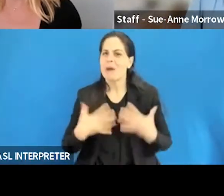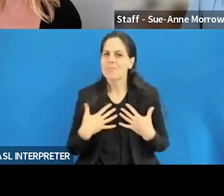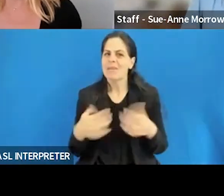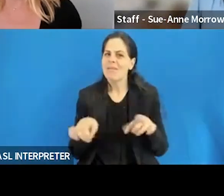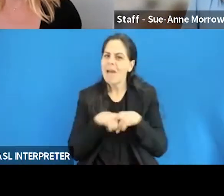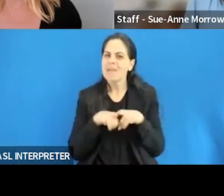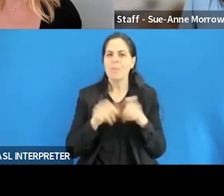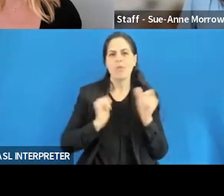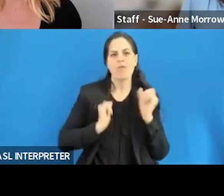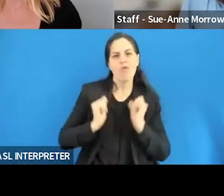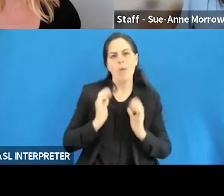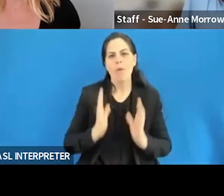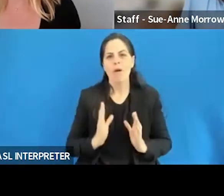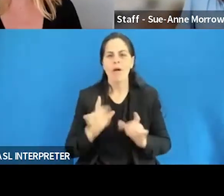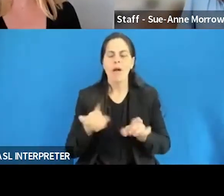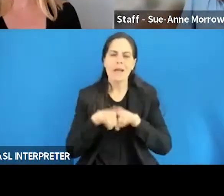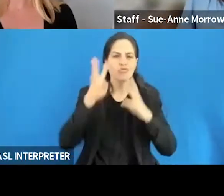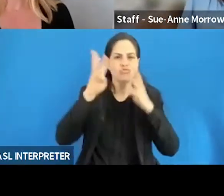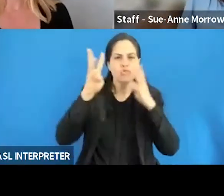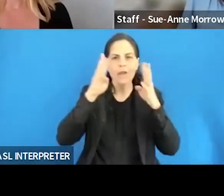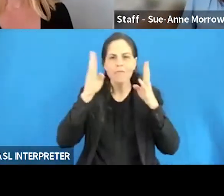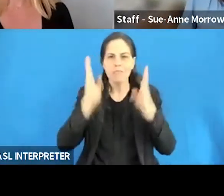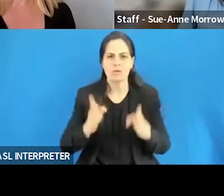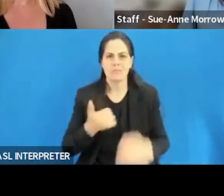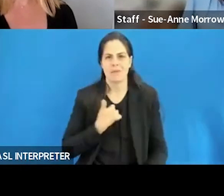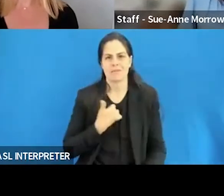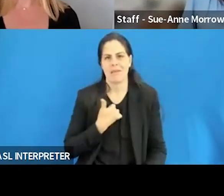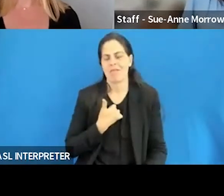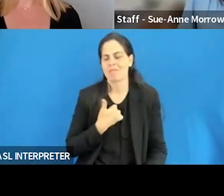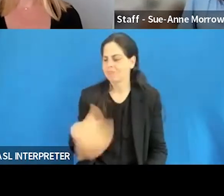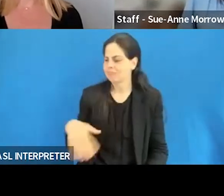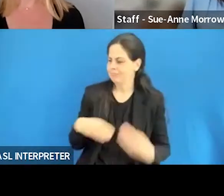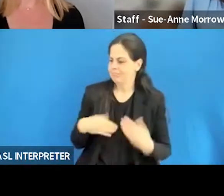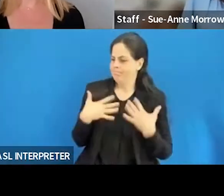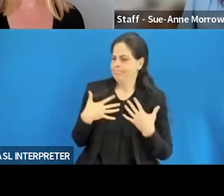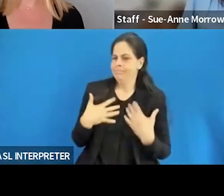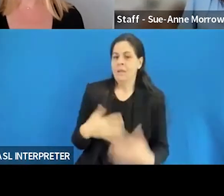of taking your career and your artistry and your creativity